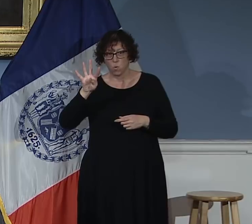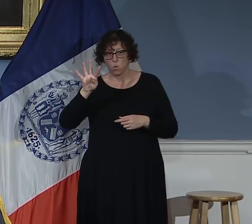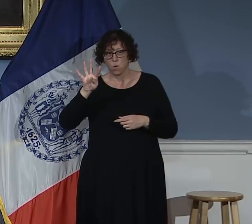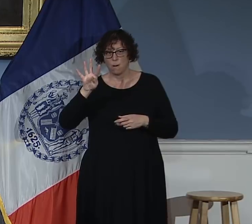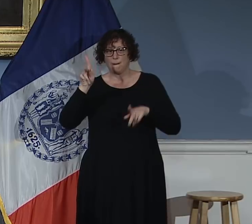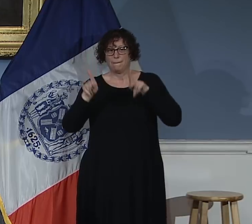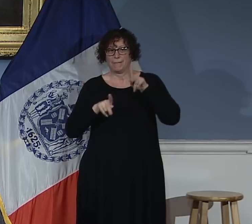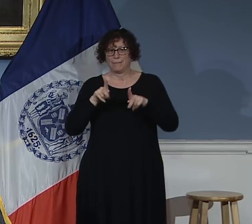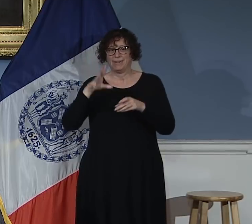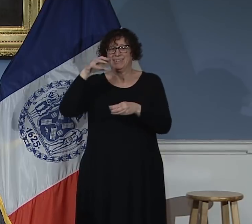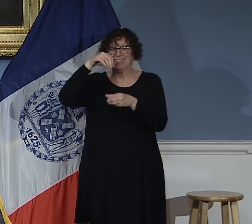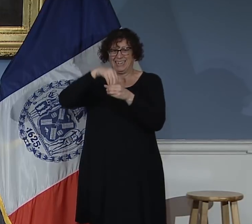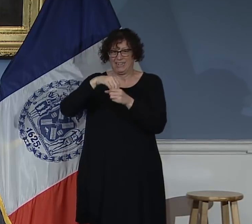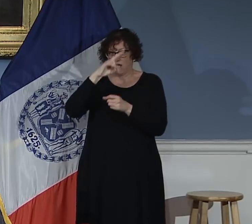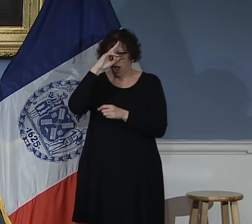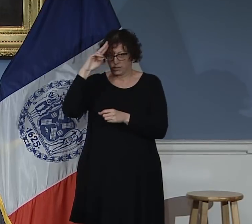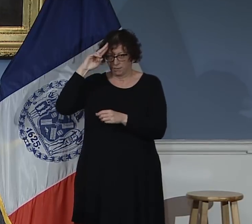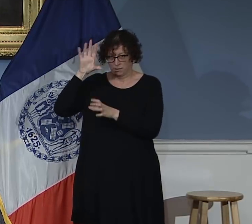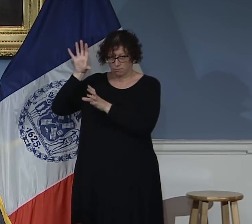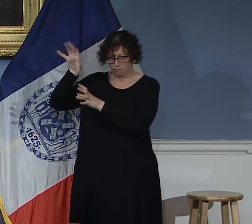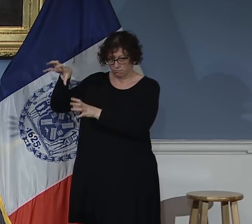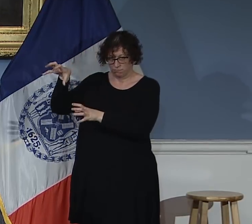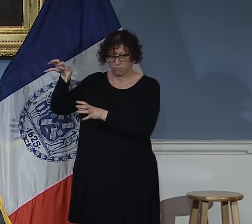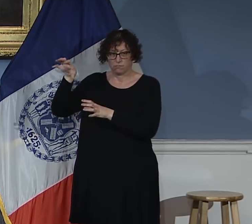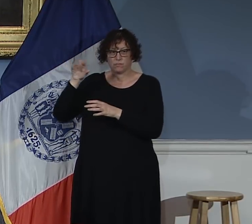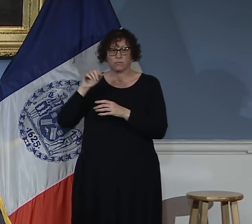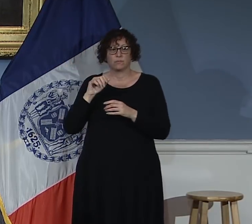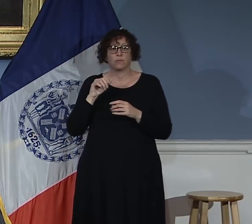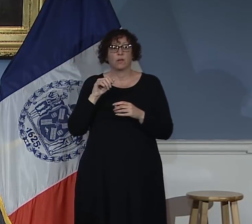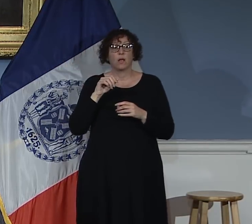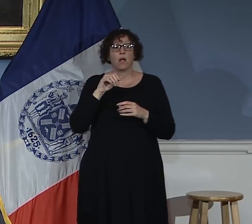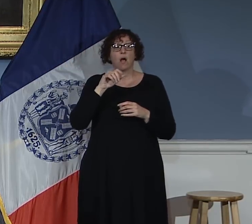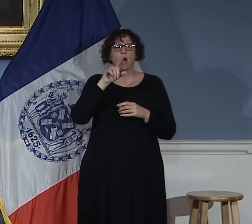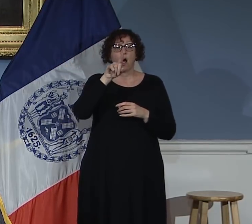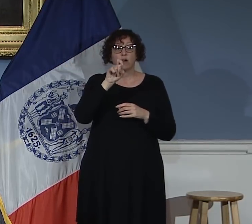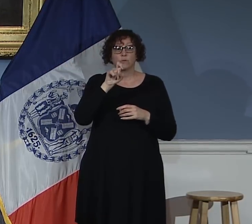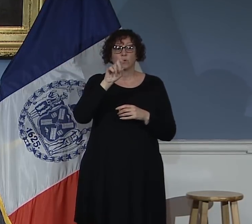LESSER, WE HAD